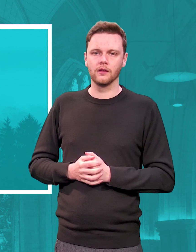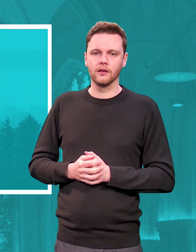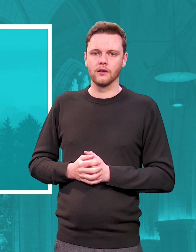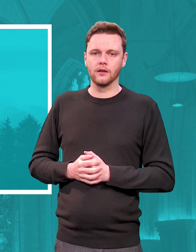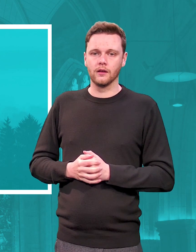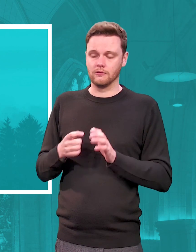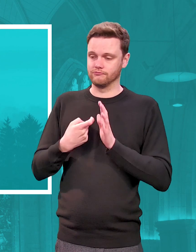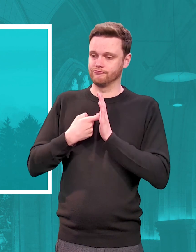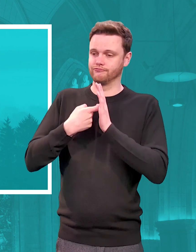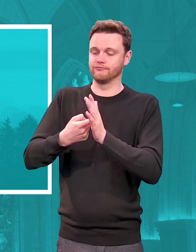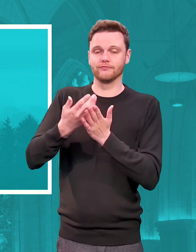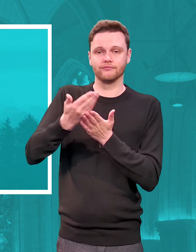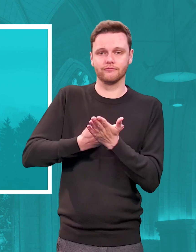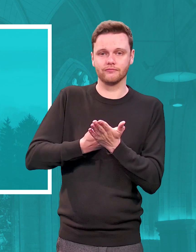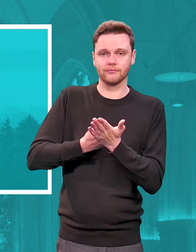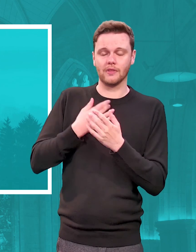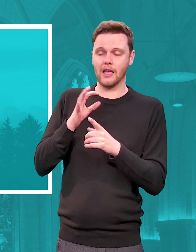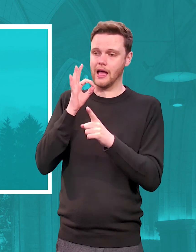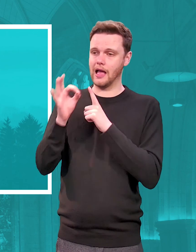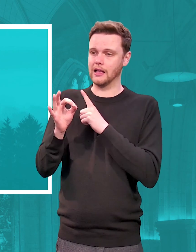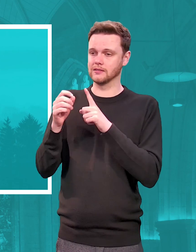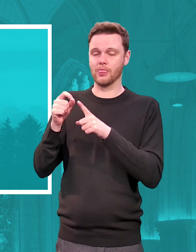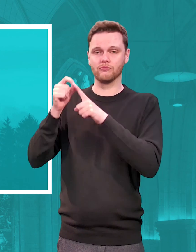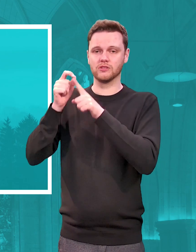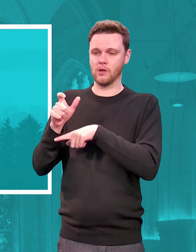and as I am not a Commissioner, I ask the Principal Clerk to move the deliverances.